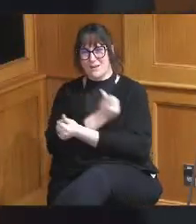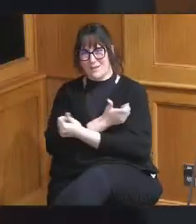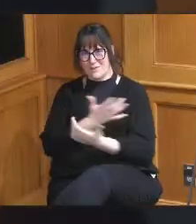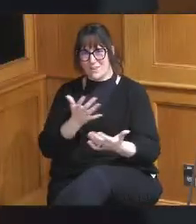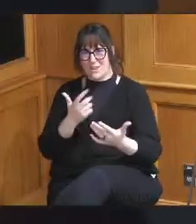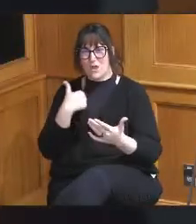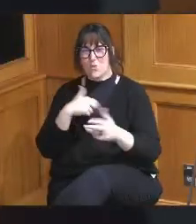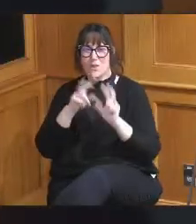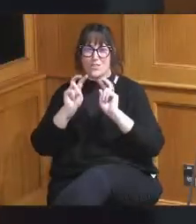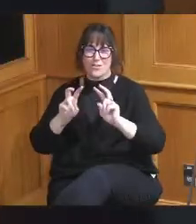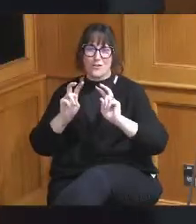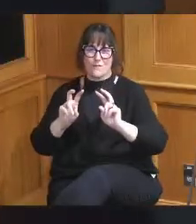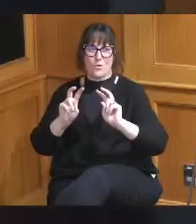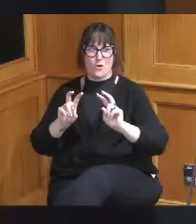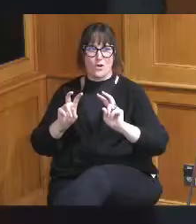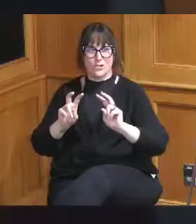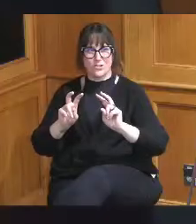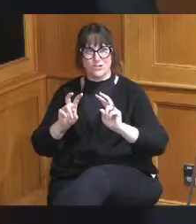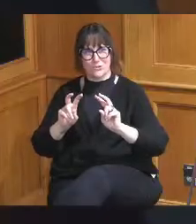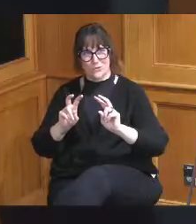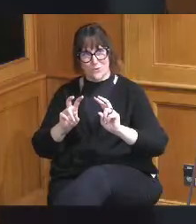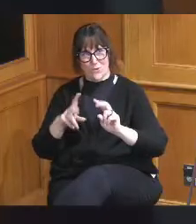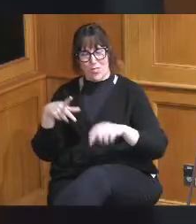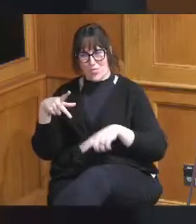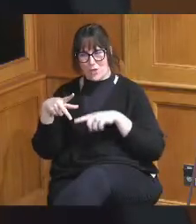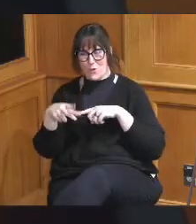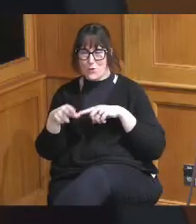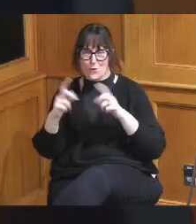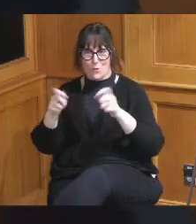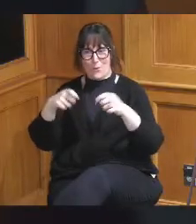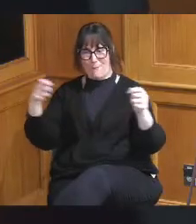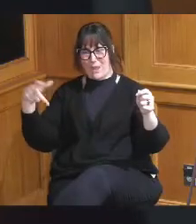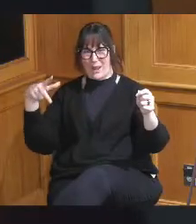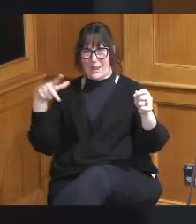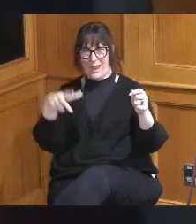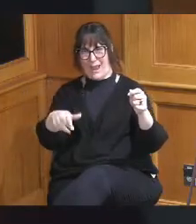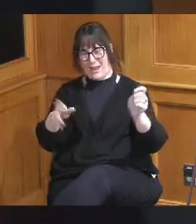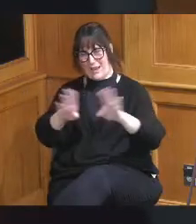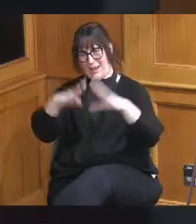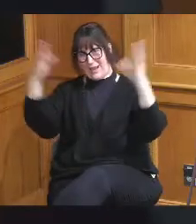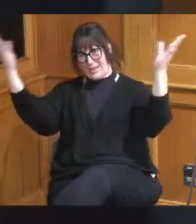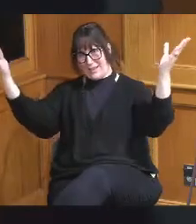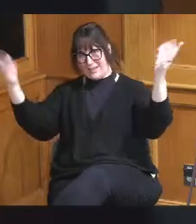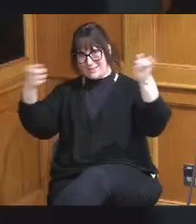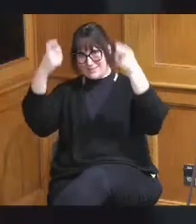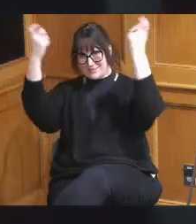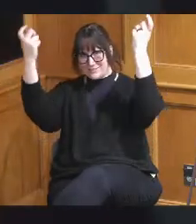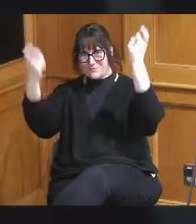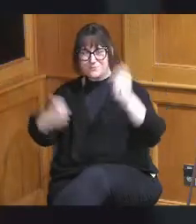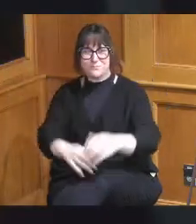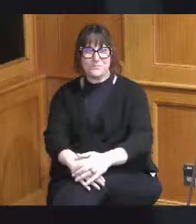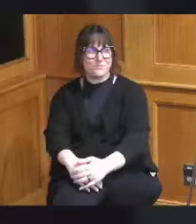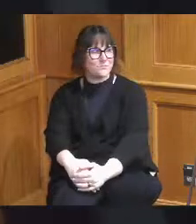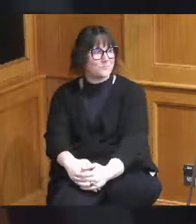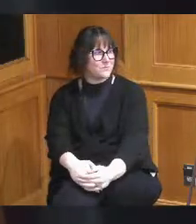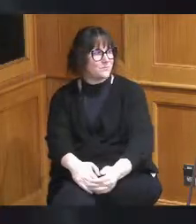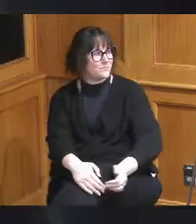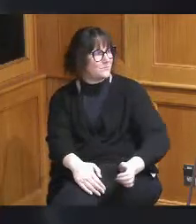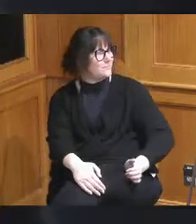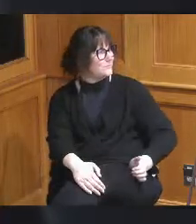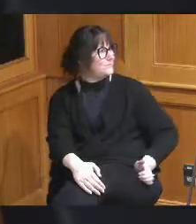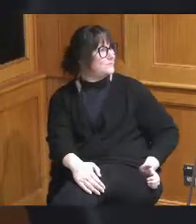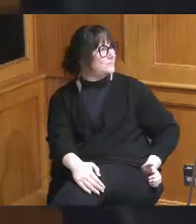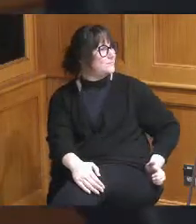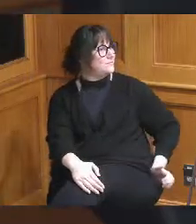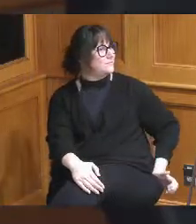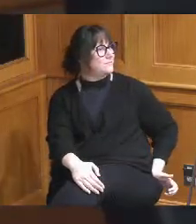forward to the ribbon cutting I guess it is all right we've got our our last public